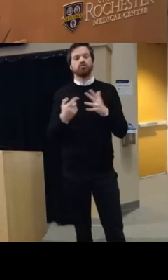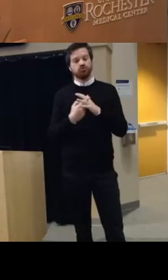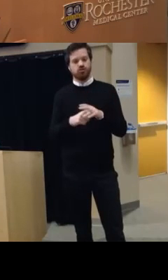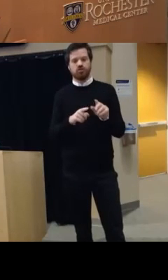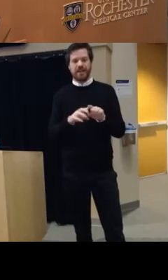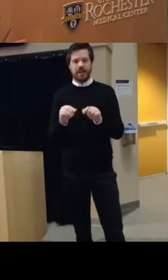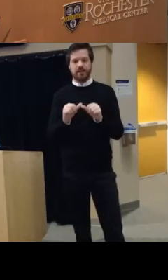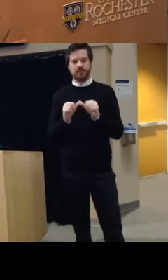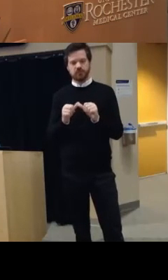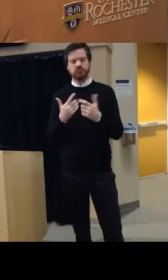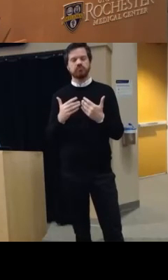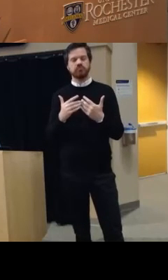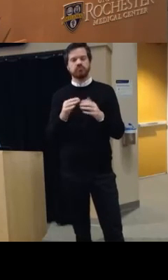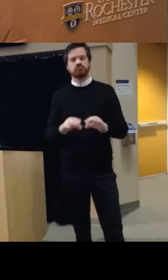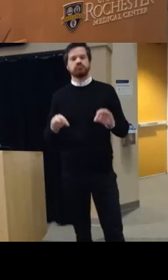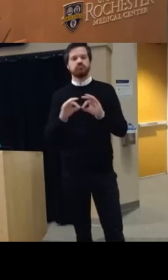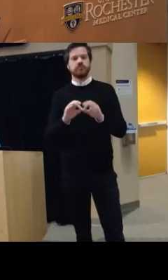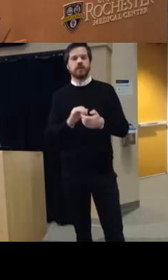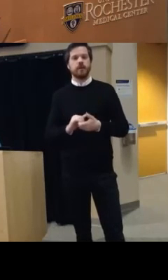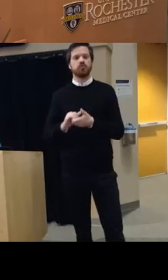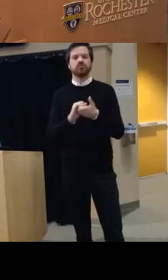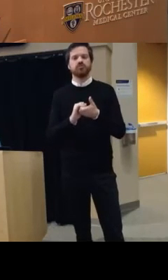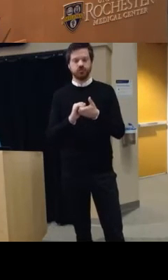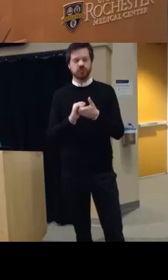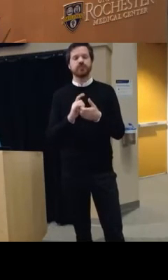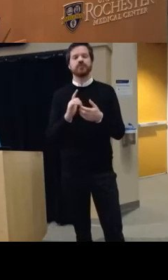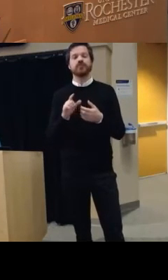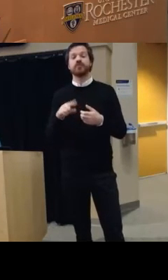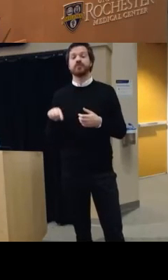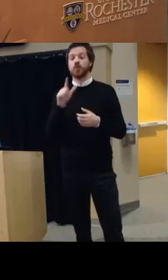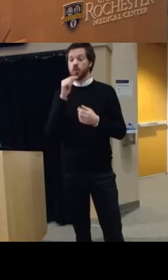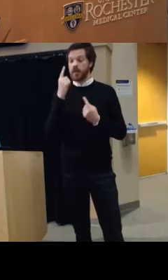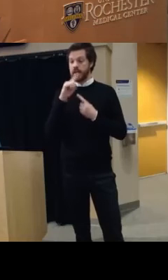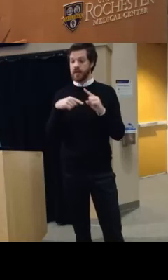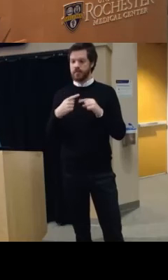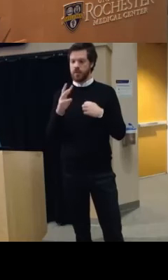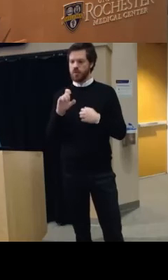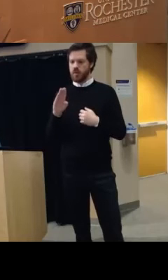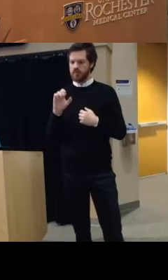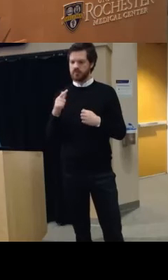fruitful collaboration uh between those who are thinking about uh well-being at the organizational